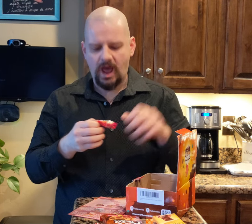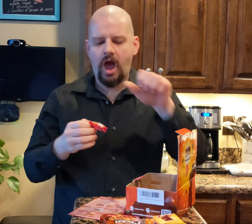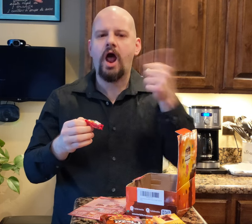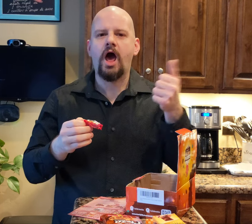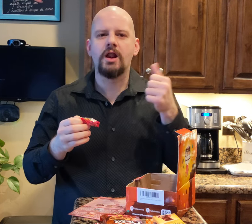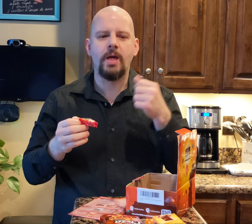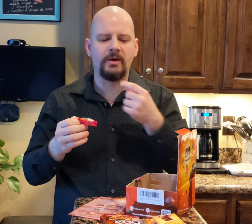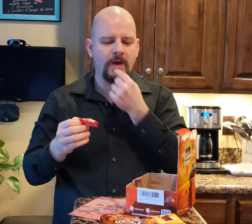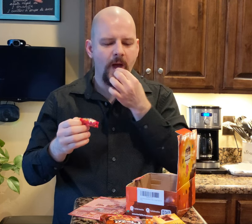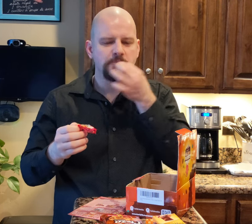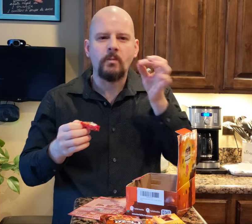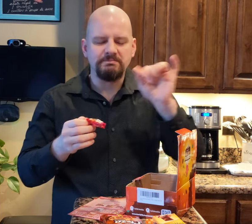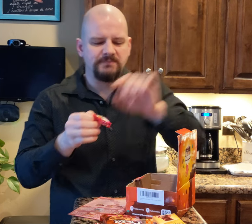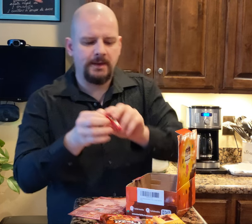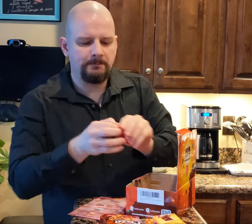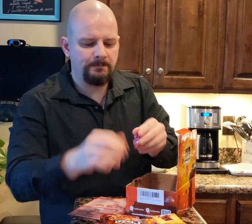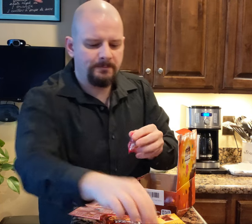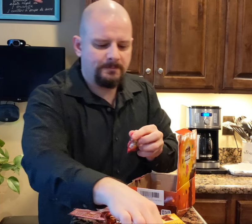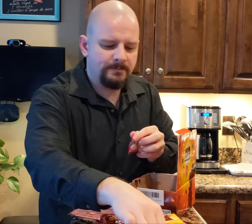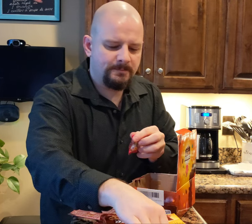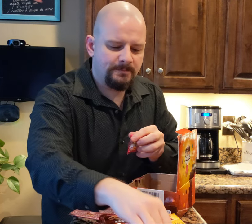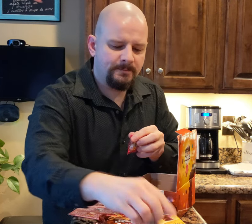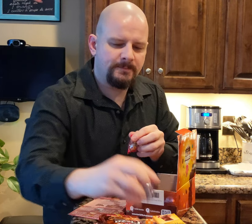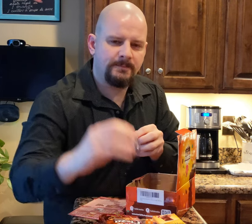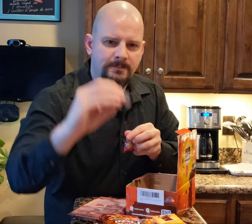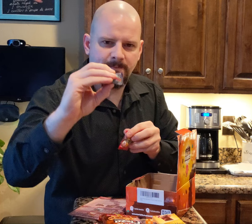Here's another sucking candy just like this one.